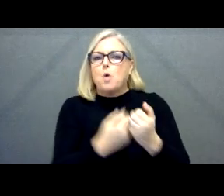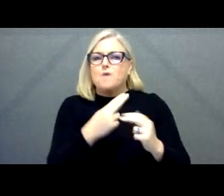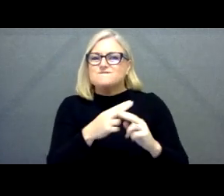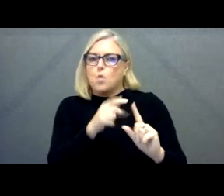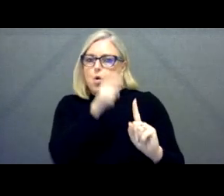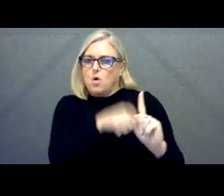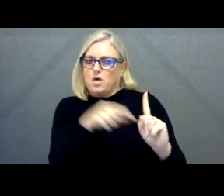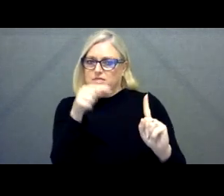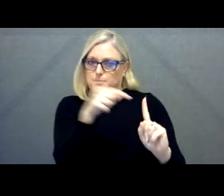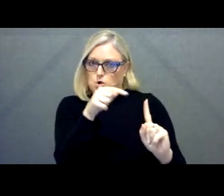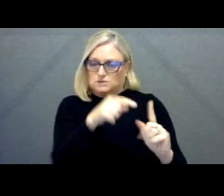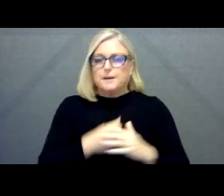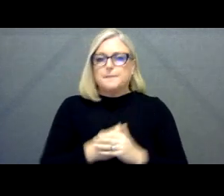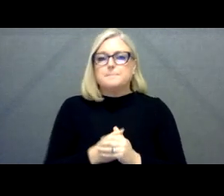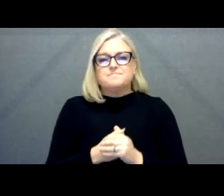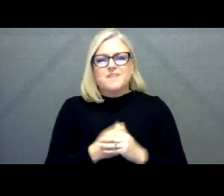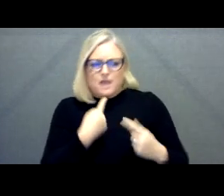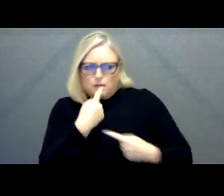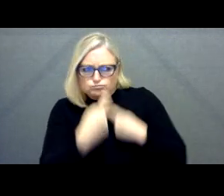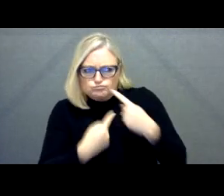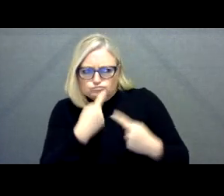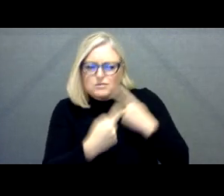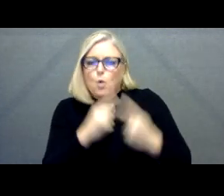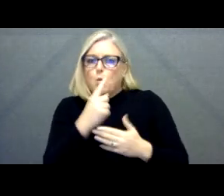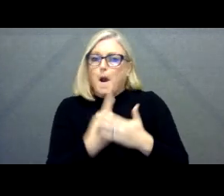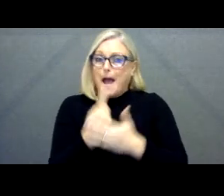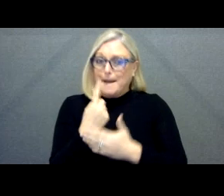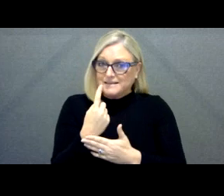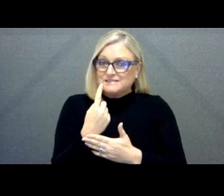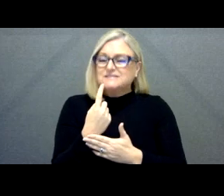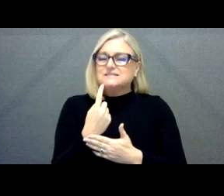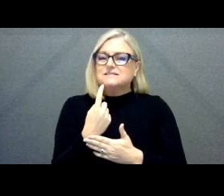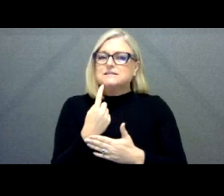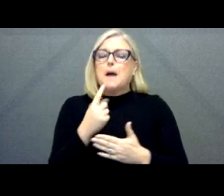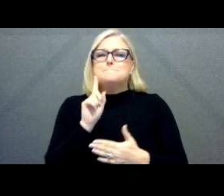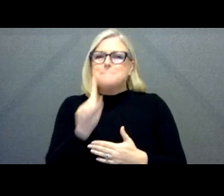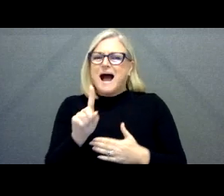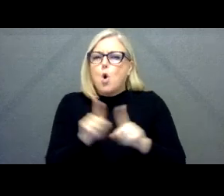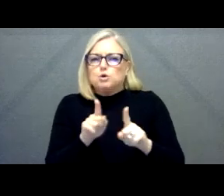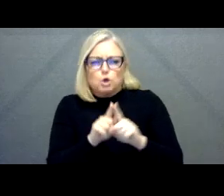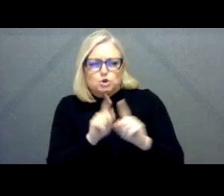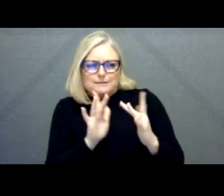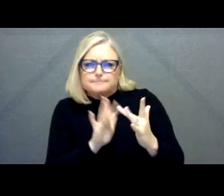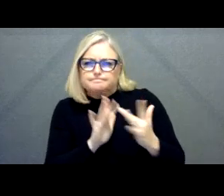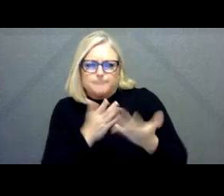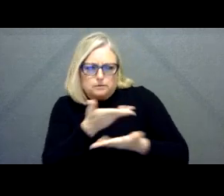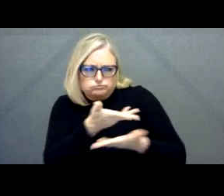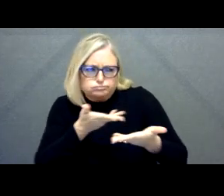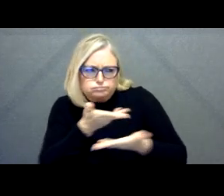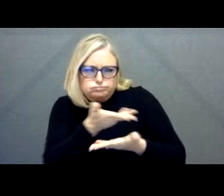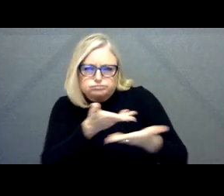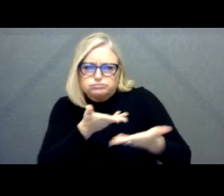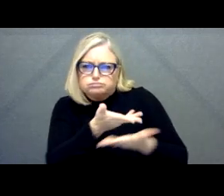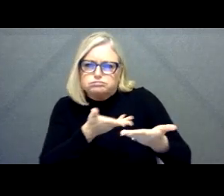with the routine of the order but also perhaps engaging in and um becoming more reconnected um